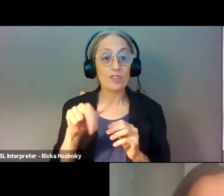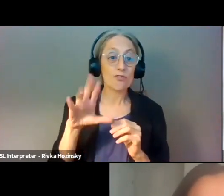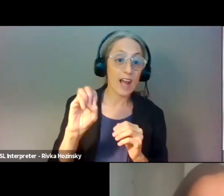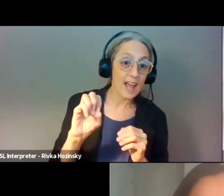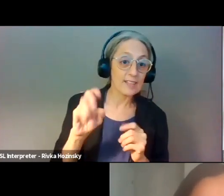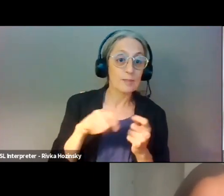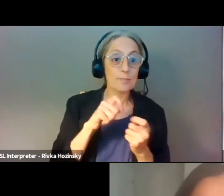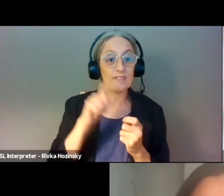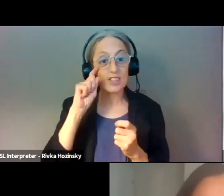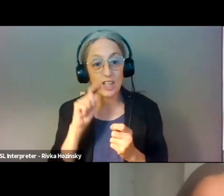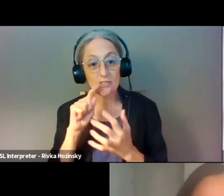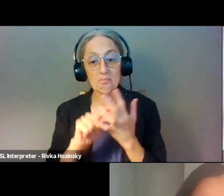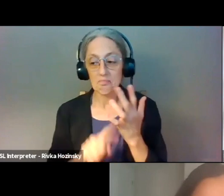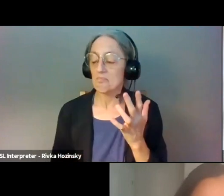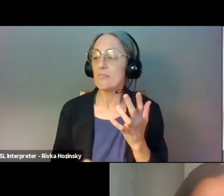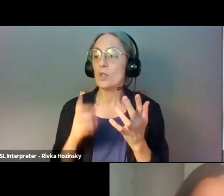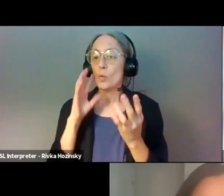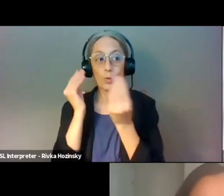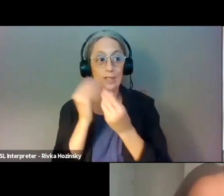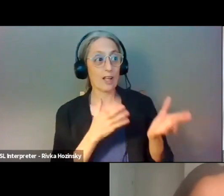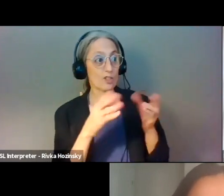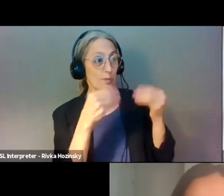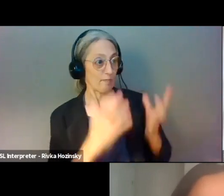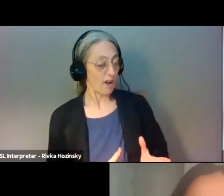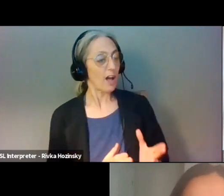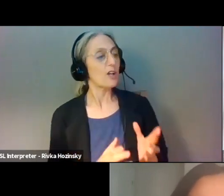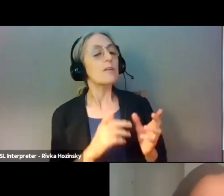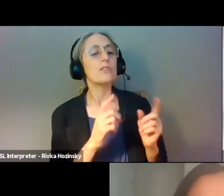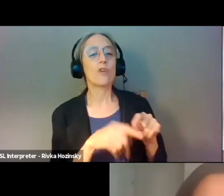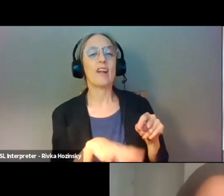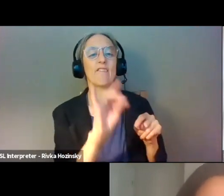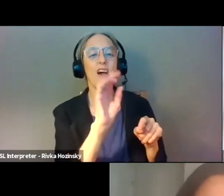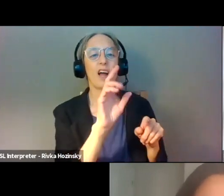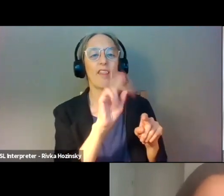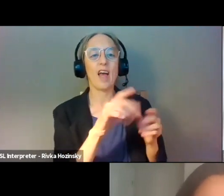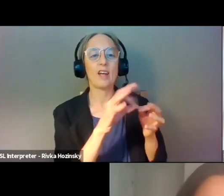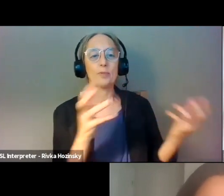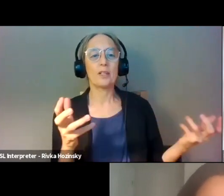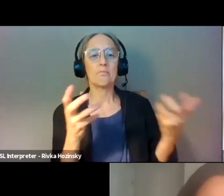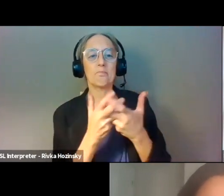that to the service provider so they can meet that. I would also “word of mouth”, ask around.